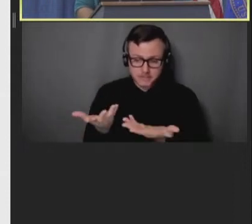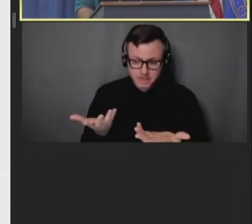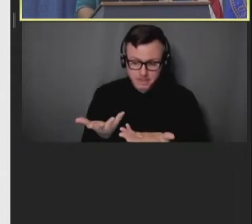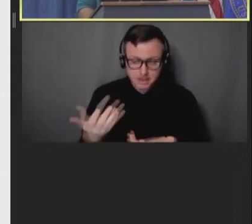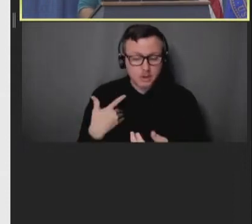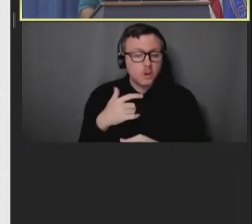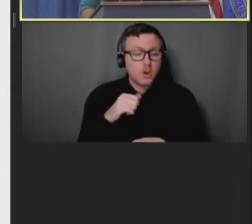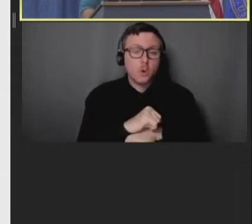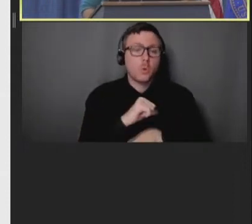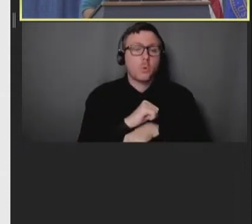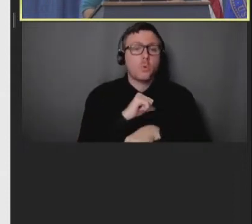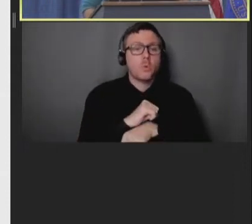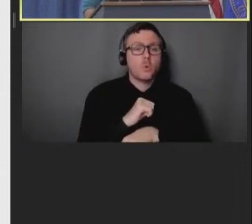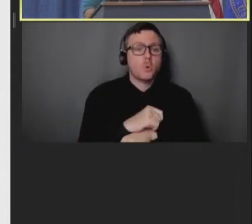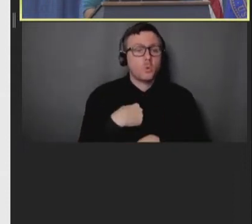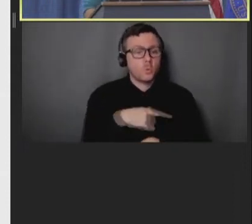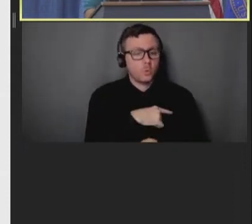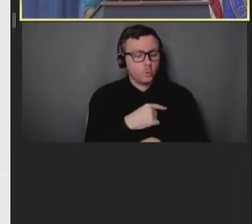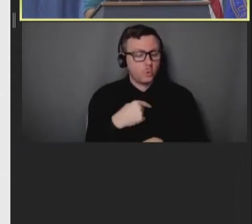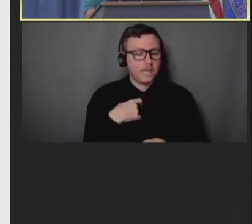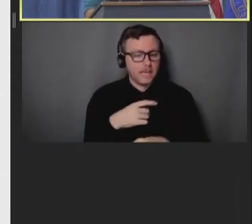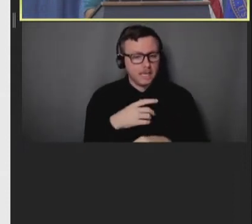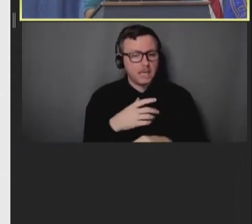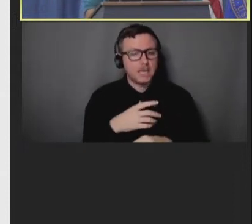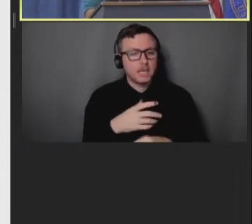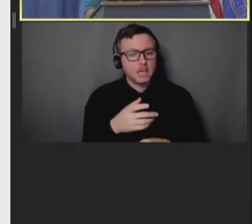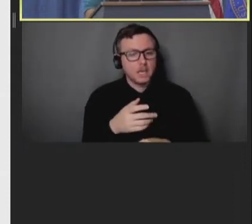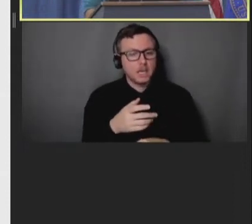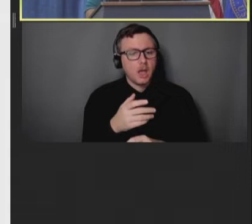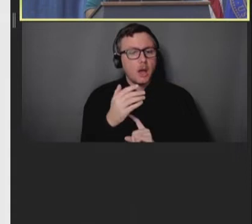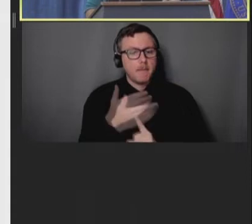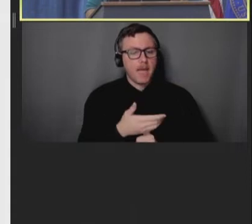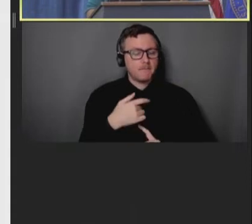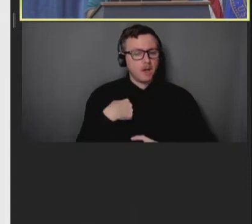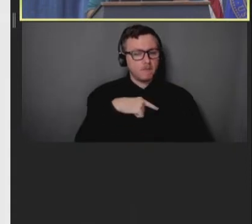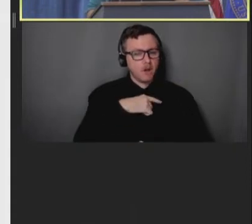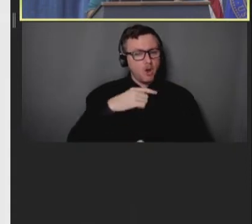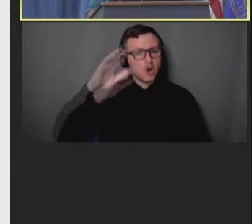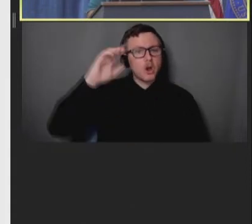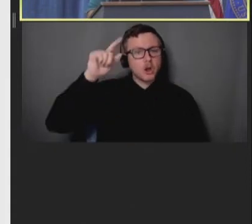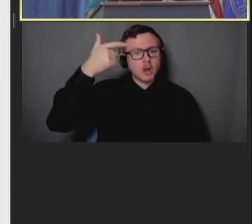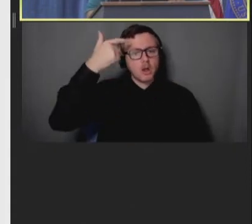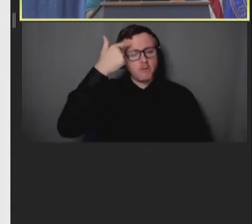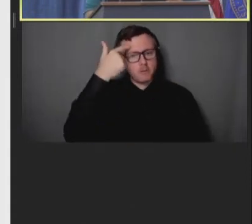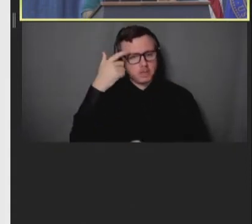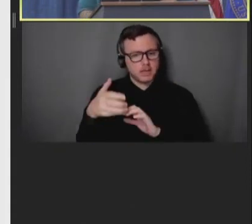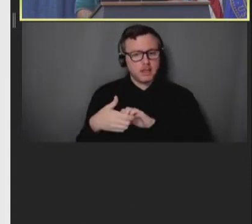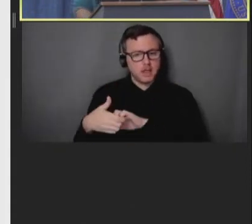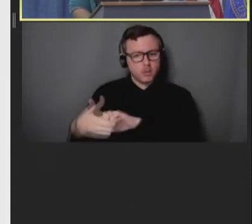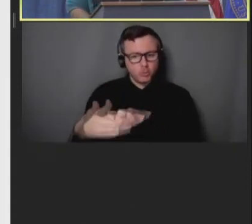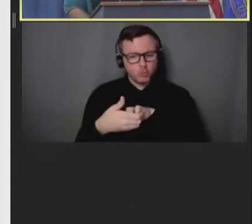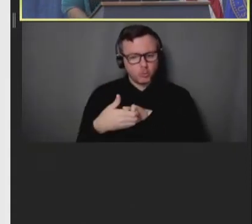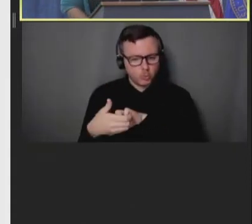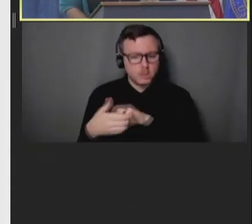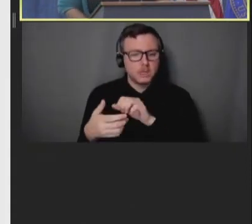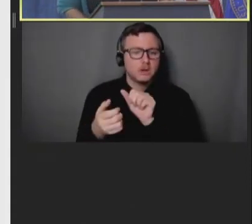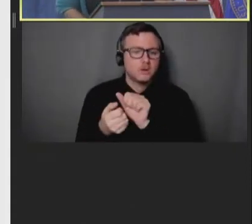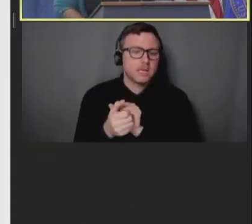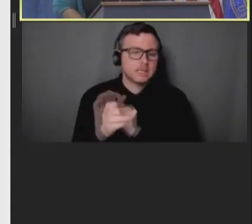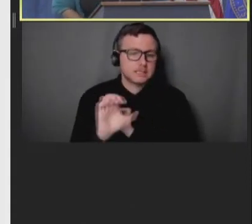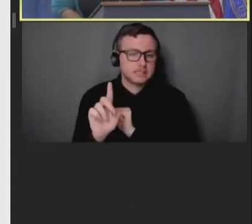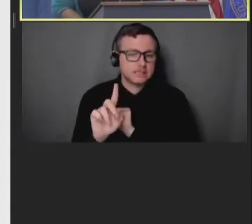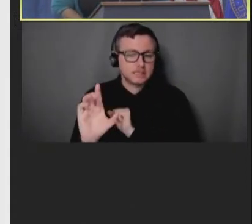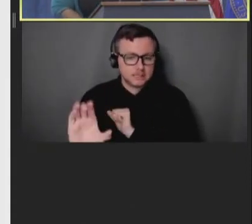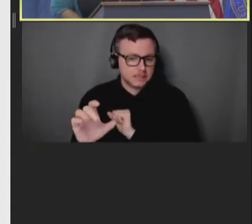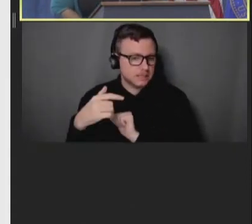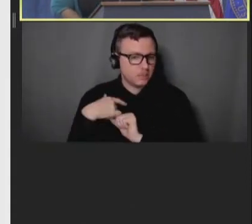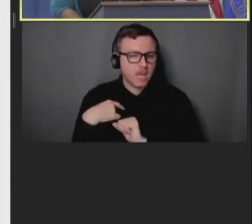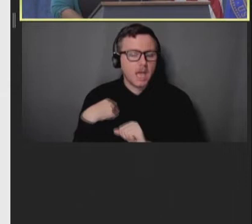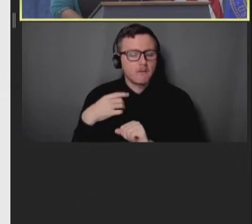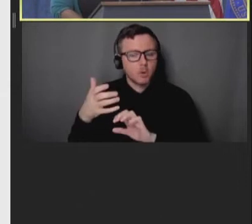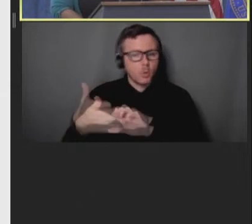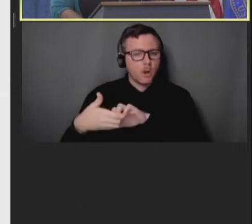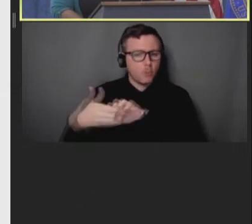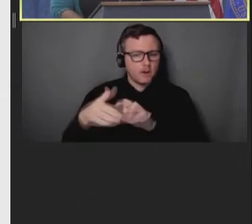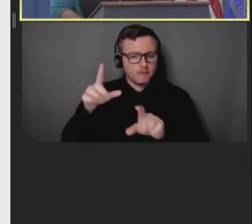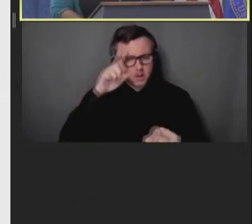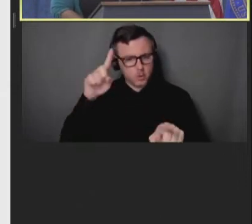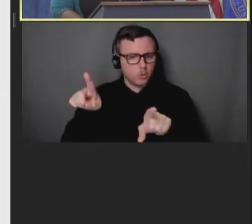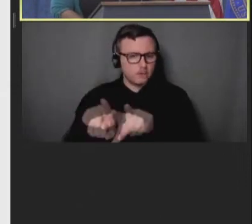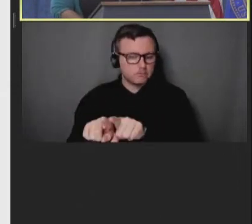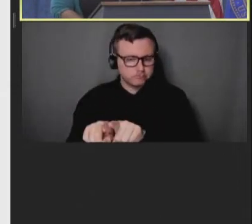we did on behalf of our governors in collaboration with CDC. It's a cooperative agreement focusing